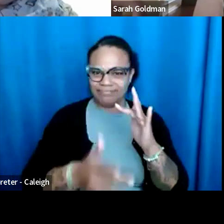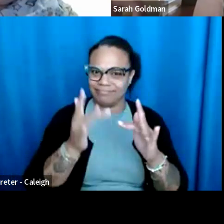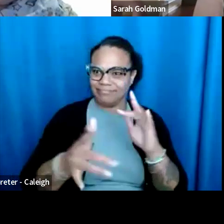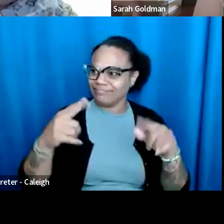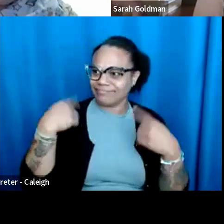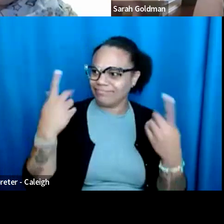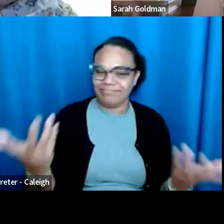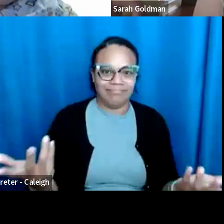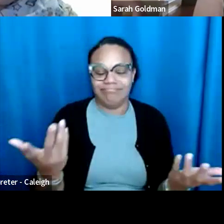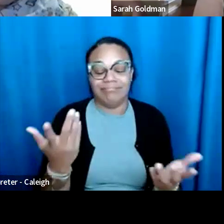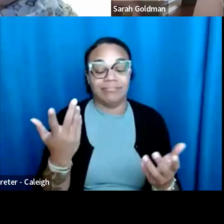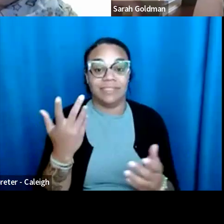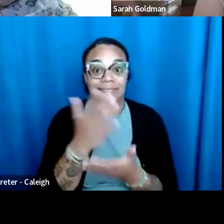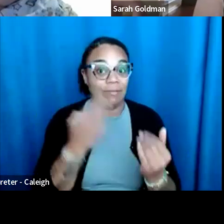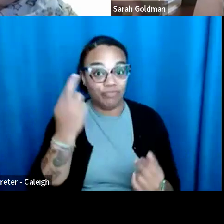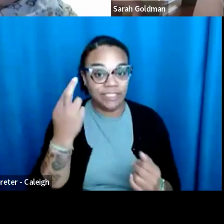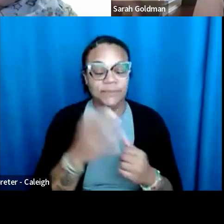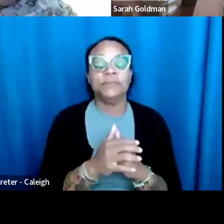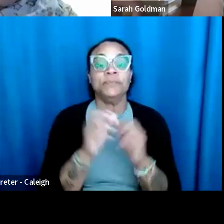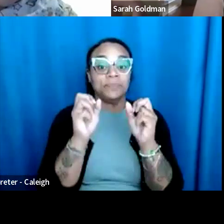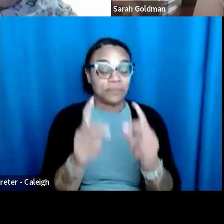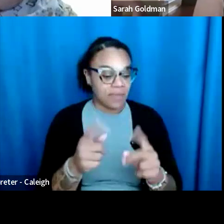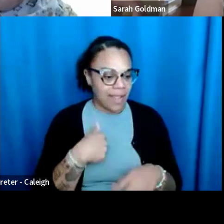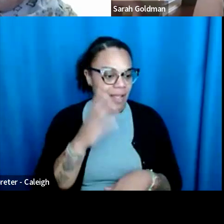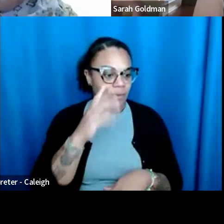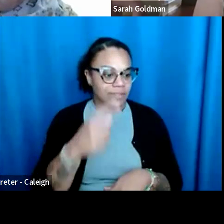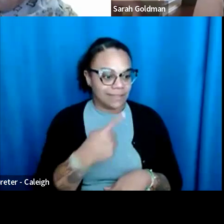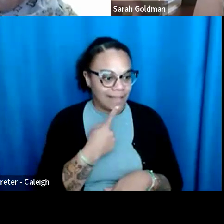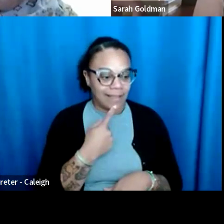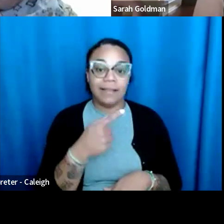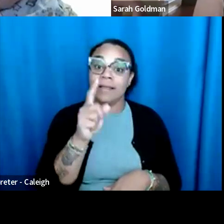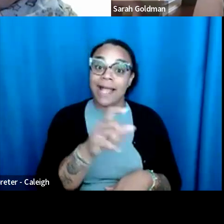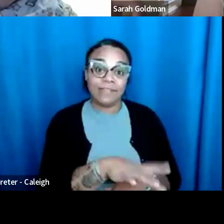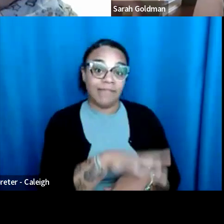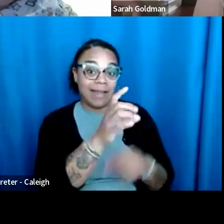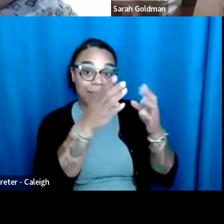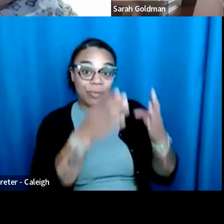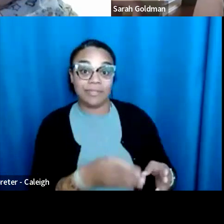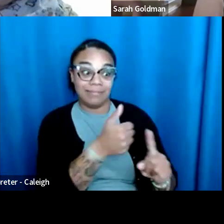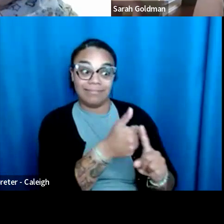So I would say, find someone who is a lawyer, get to know them,